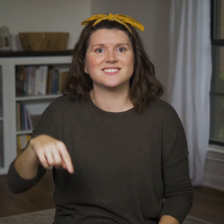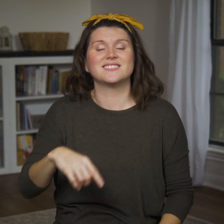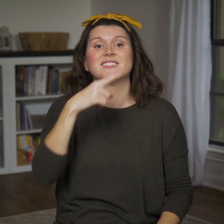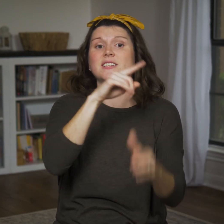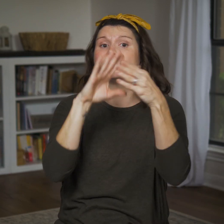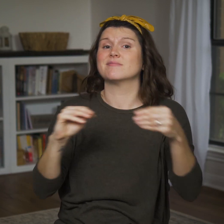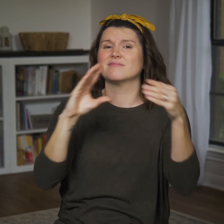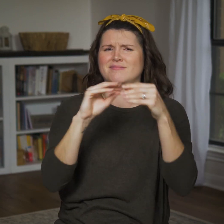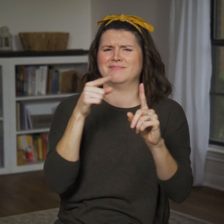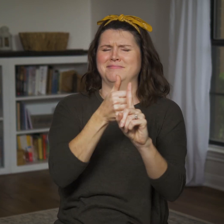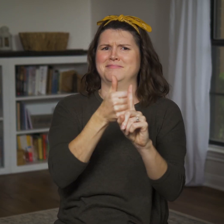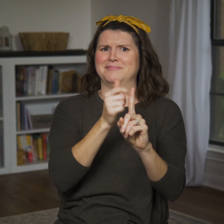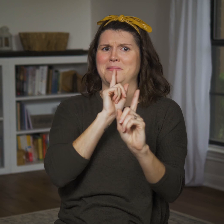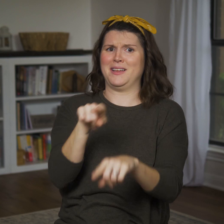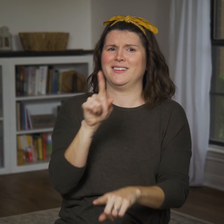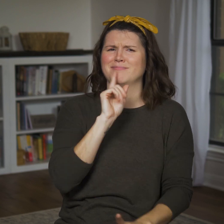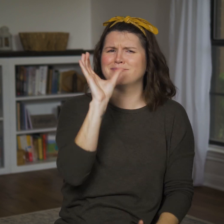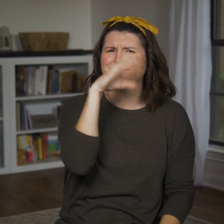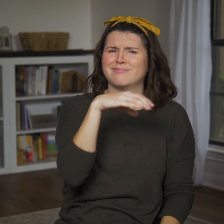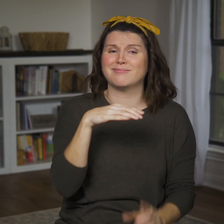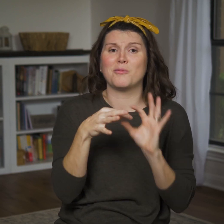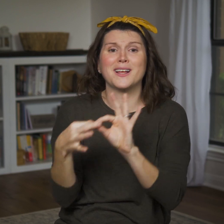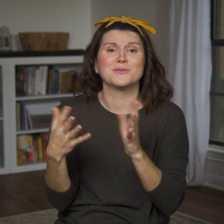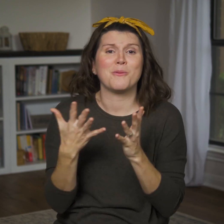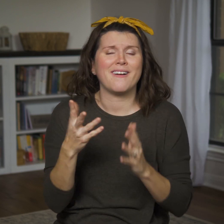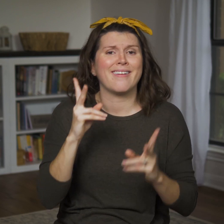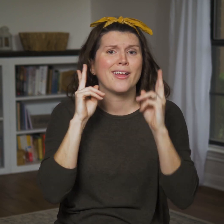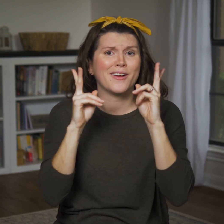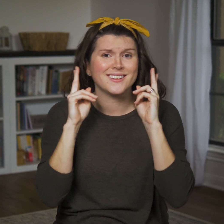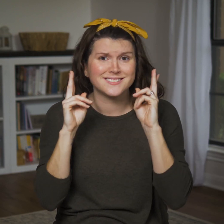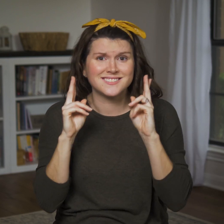He starts with some peculiar commands about haircuts.